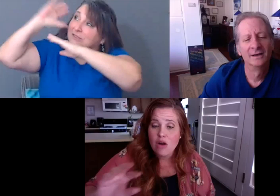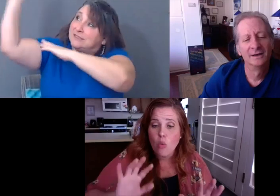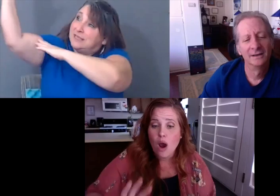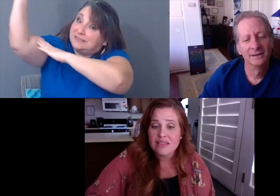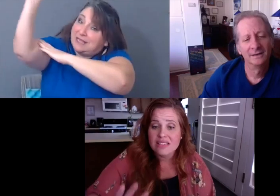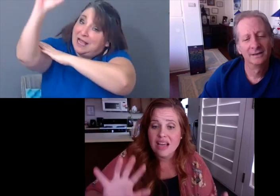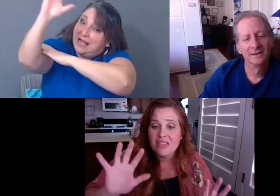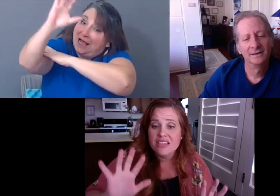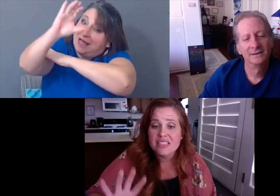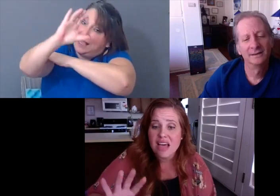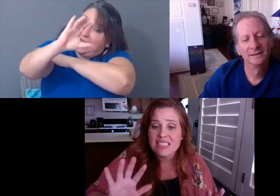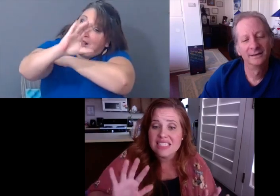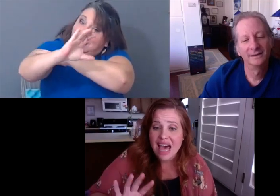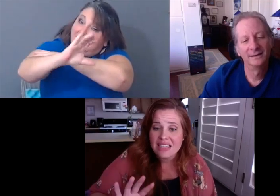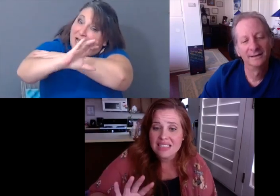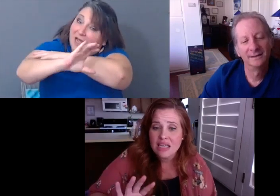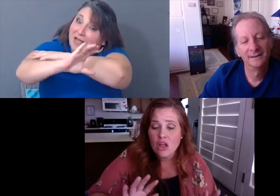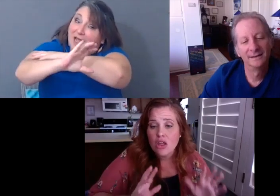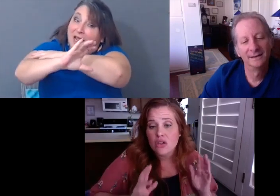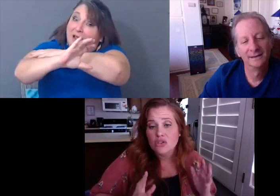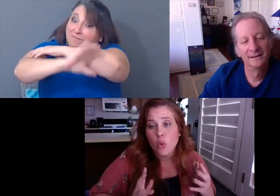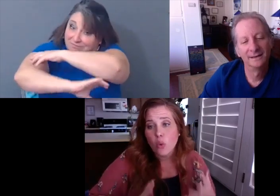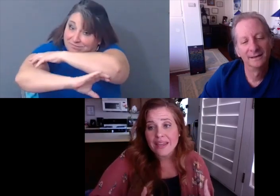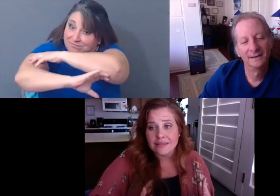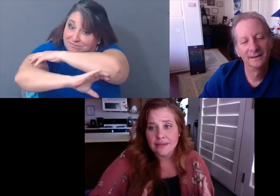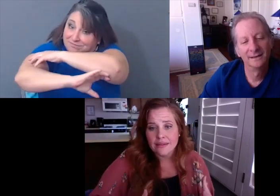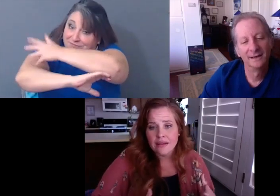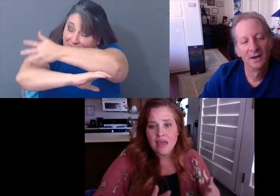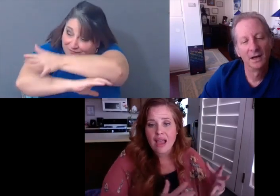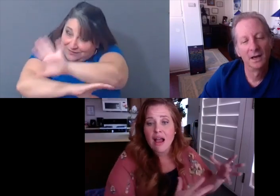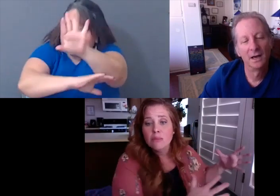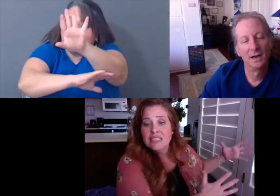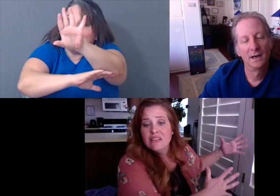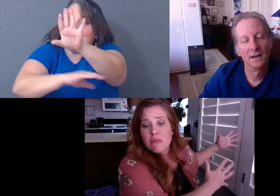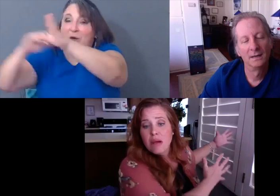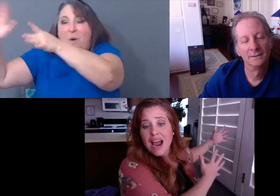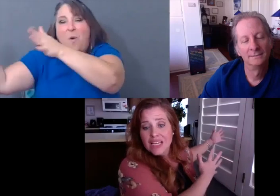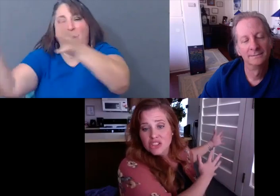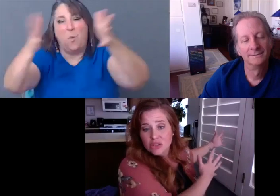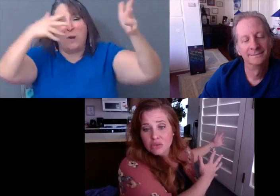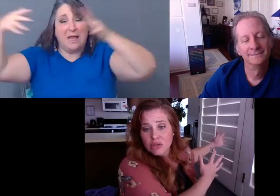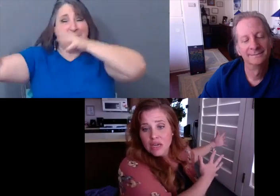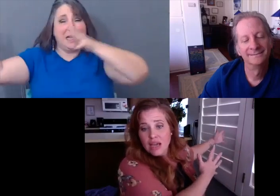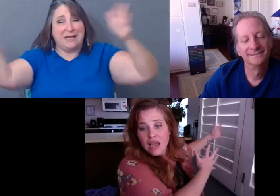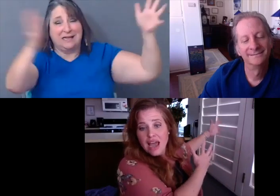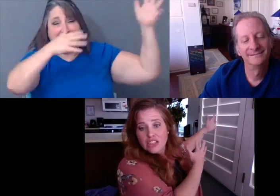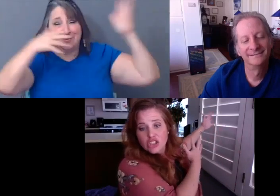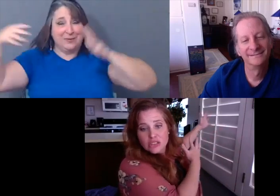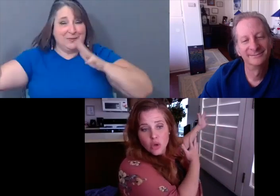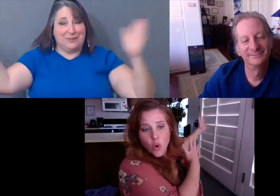And once the sun sets, there's a wind that comes in from behind you and just, whoosh,